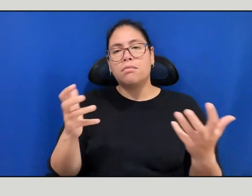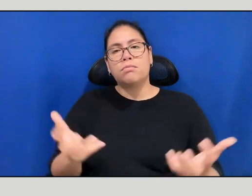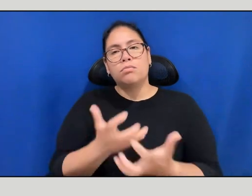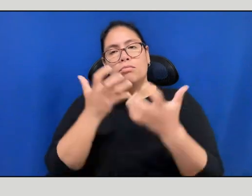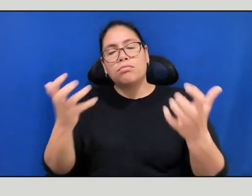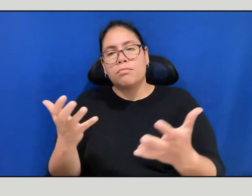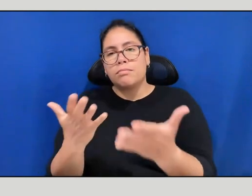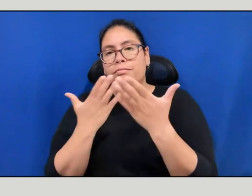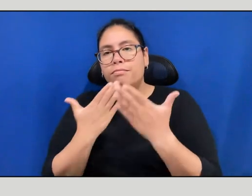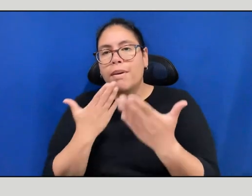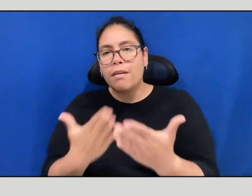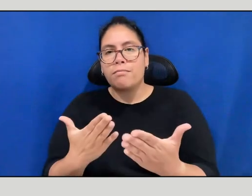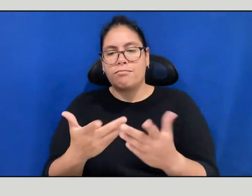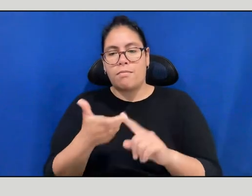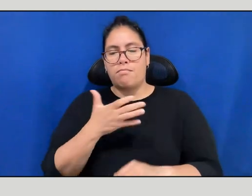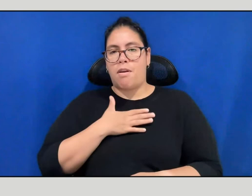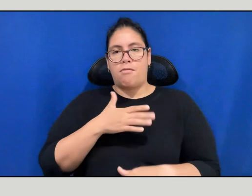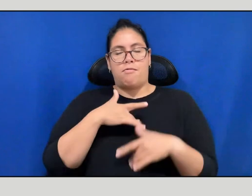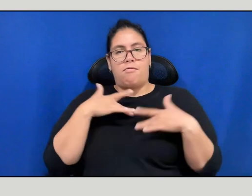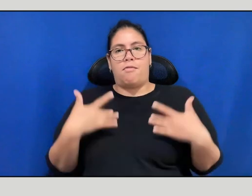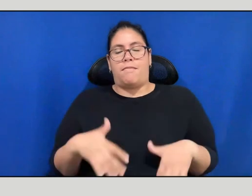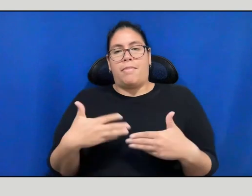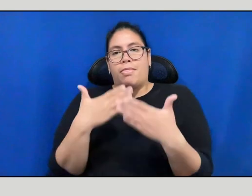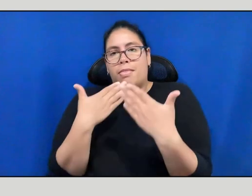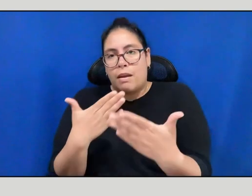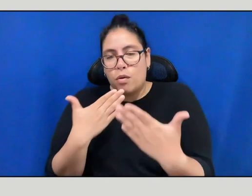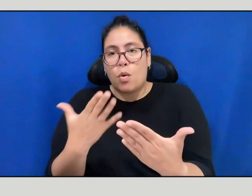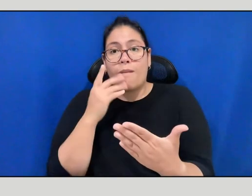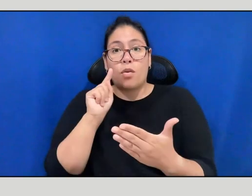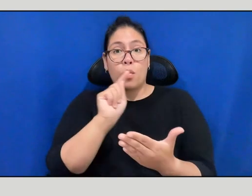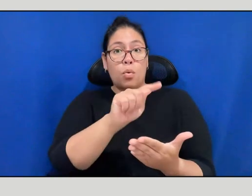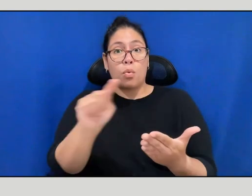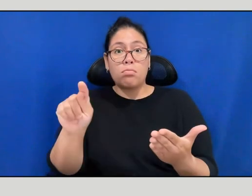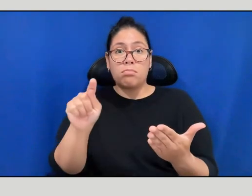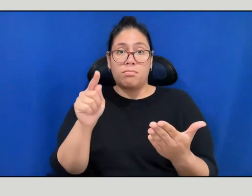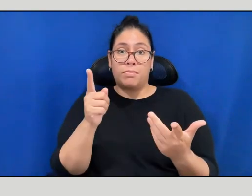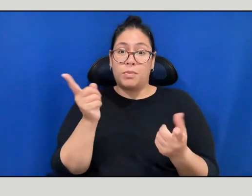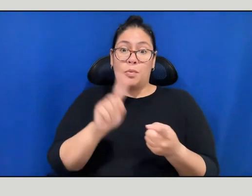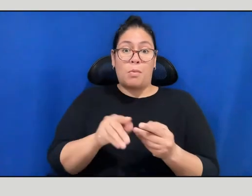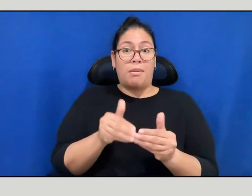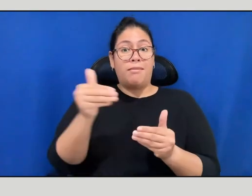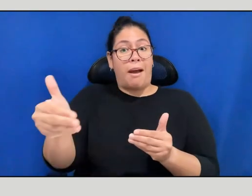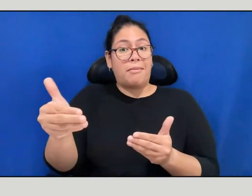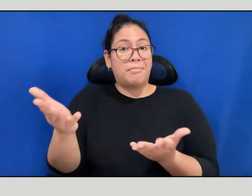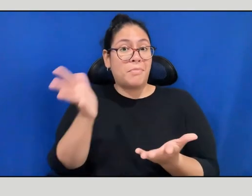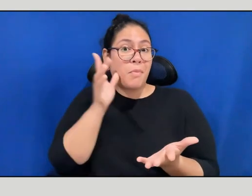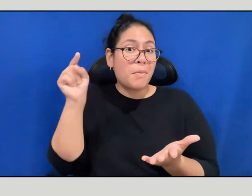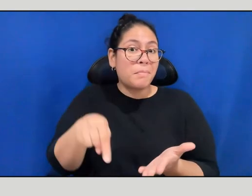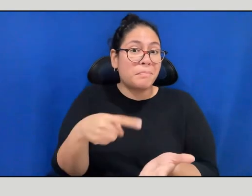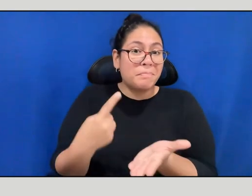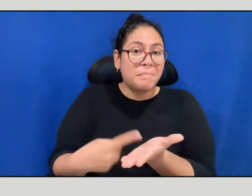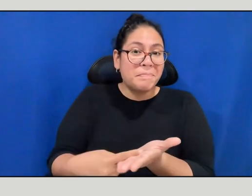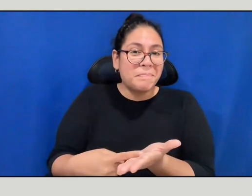And to everybody else, to the next conversation. Thank you.